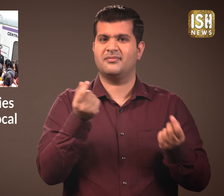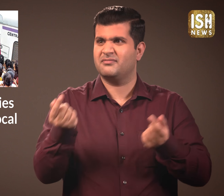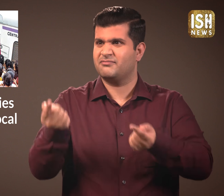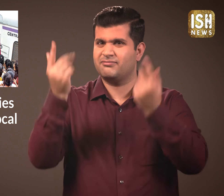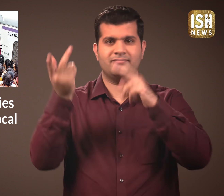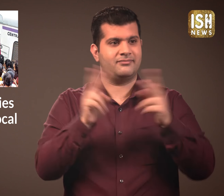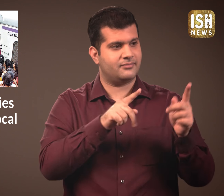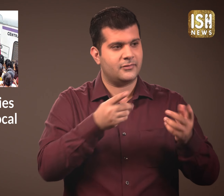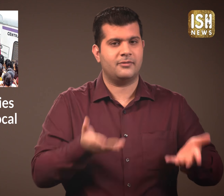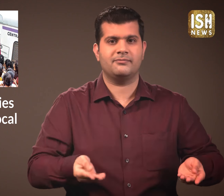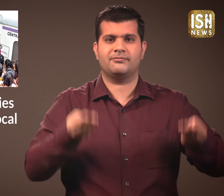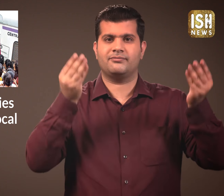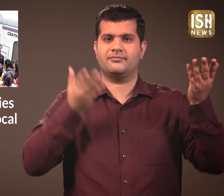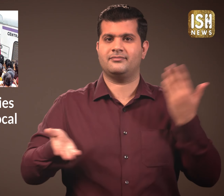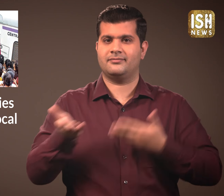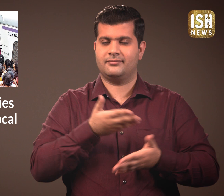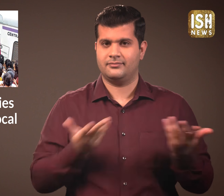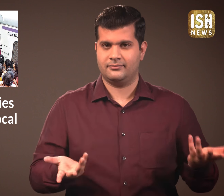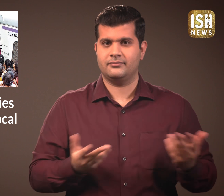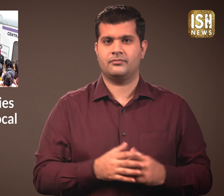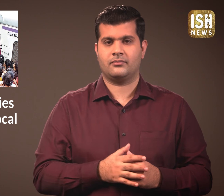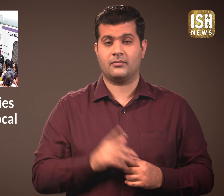due to rising prices. This is why it is developing.